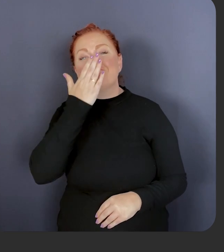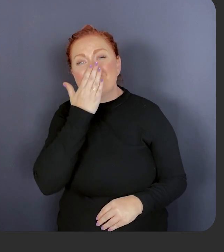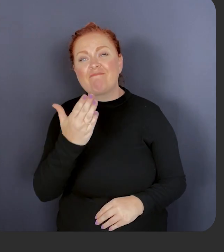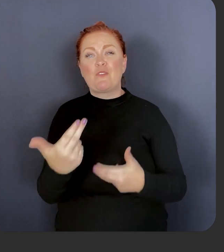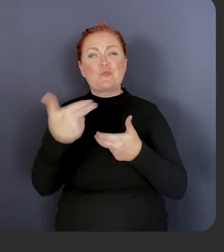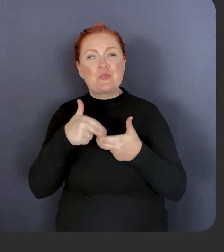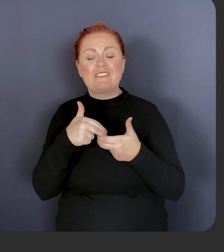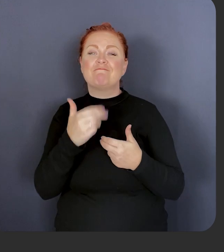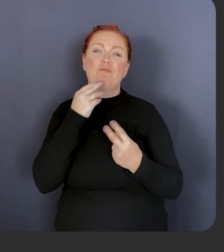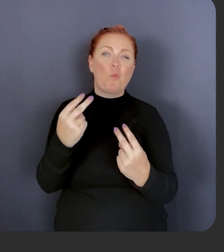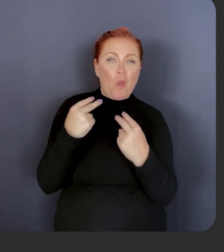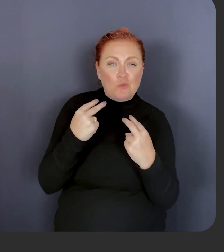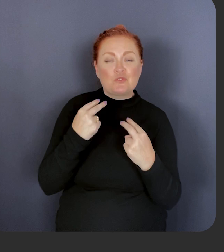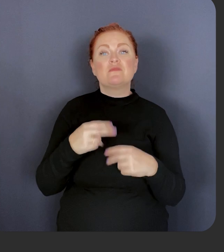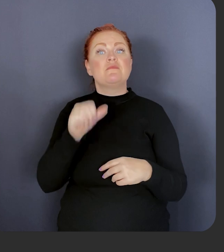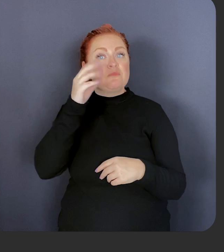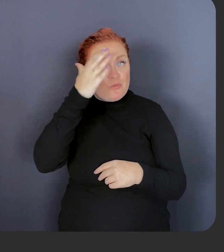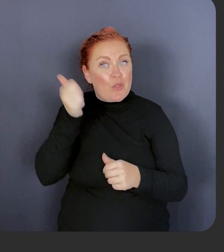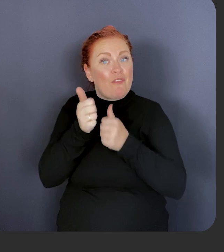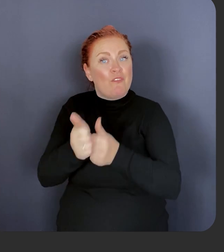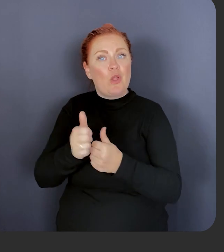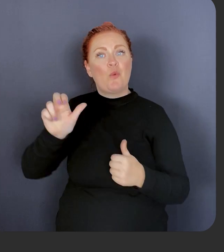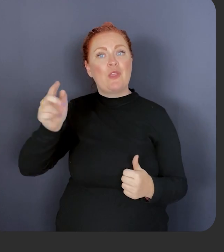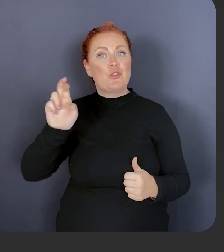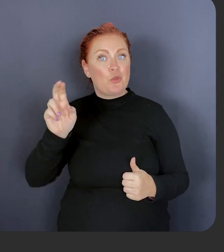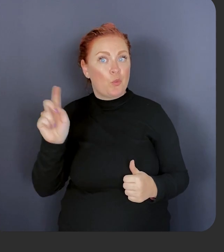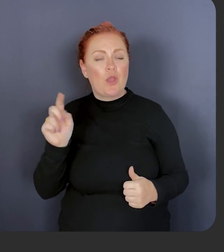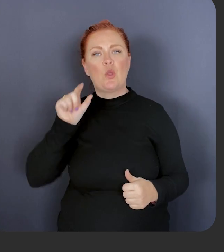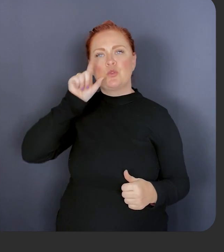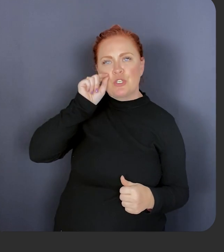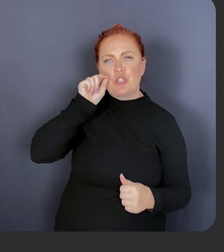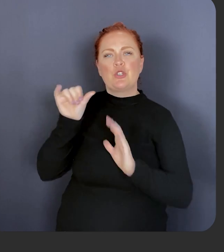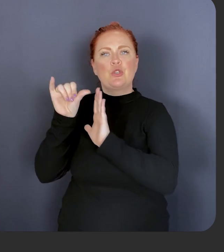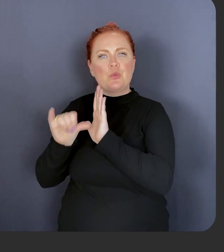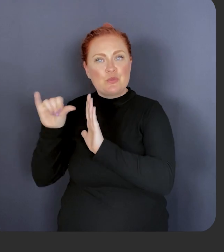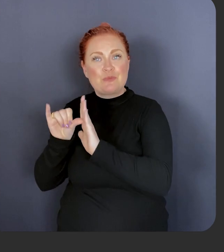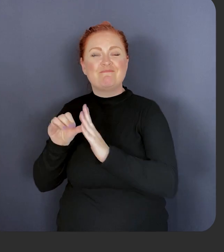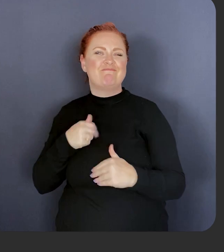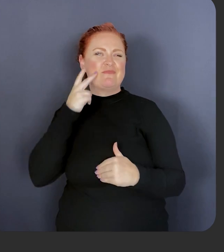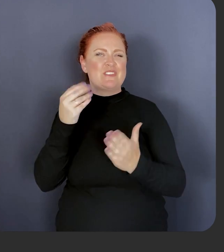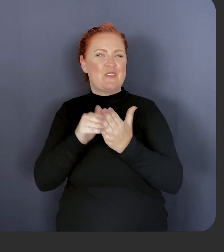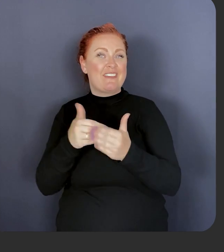Thank you so much for joining me. Don't forget to follow Angular on Twitter and YouTube, and I'll see you next time.